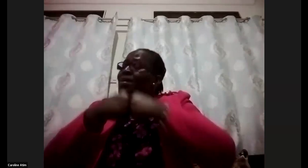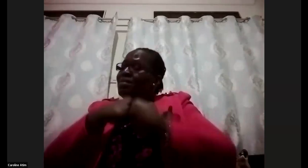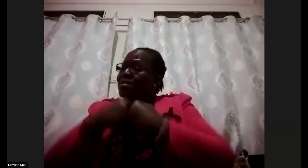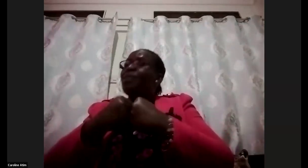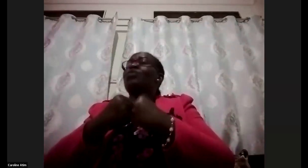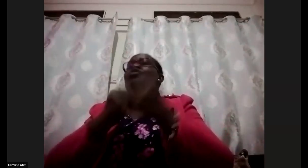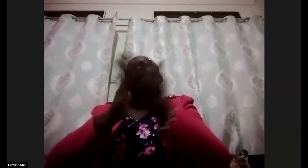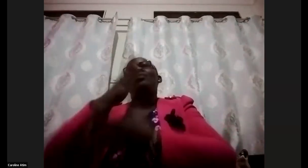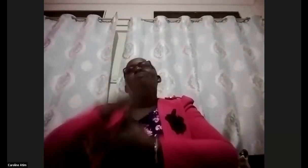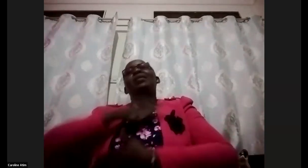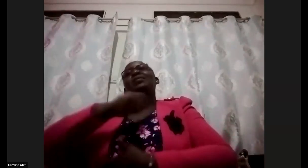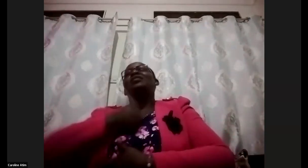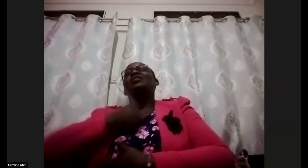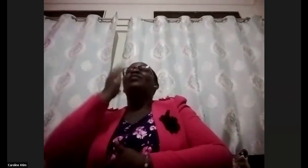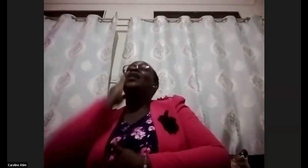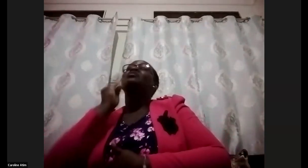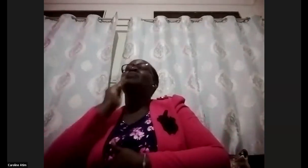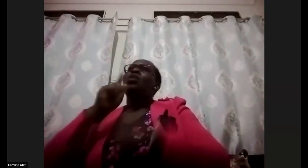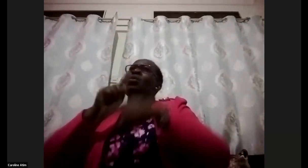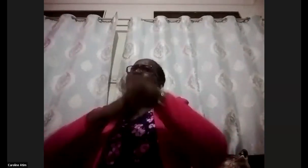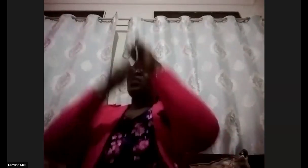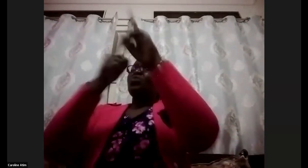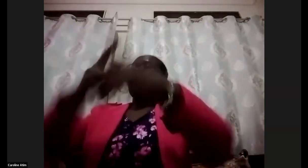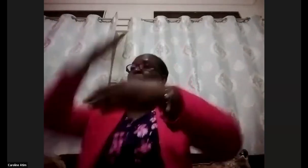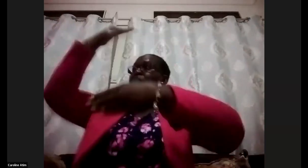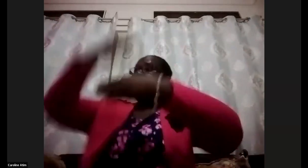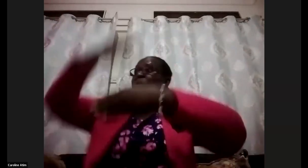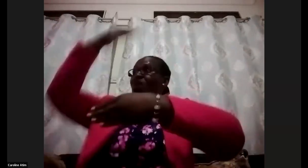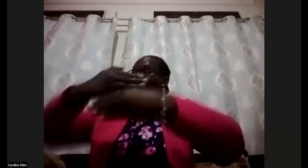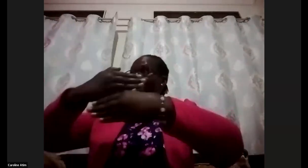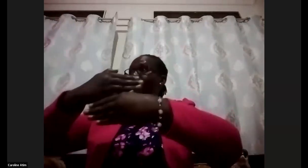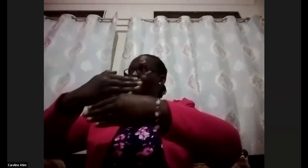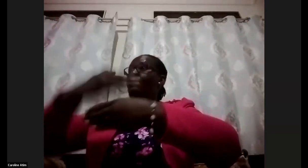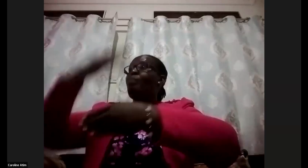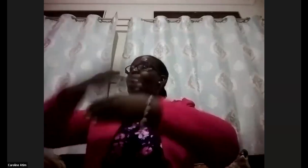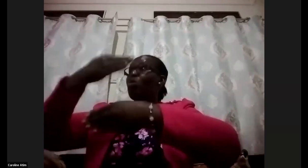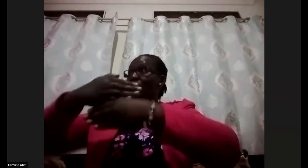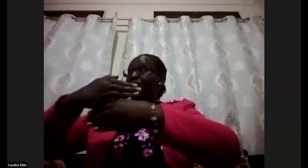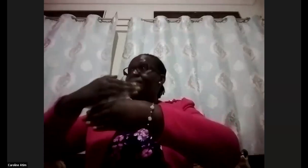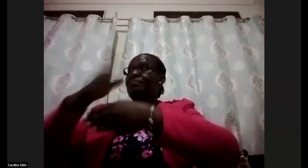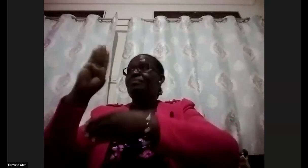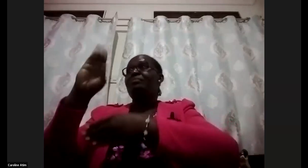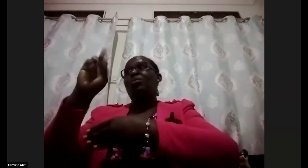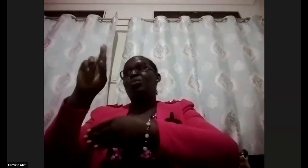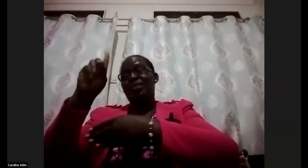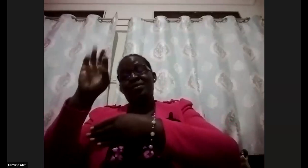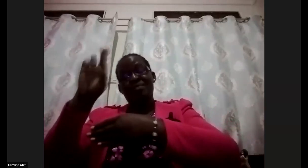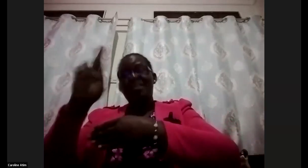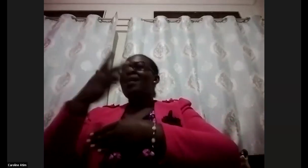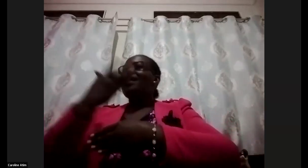But also another challenge that I experienced, when I reached the border, I had the